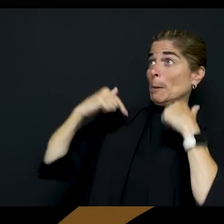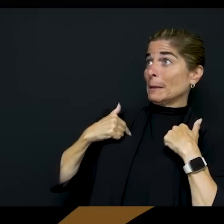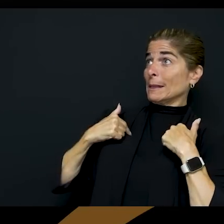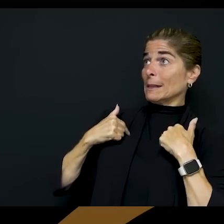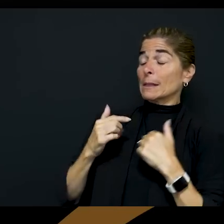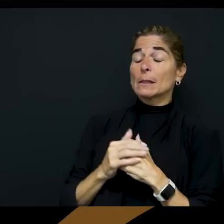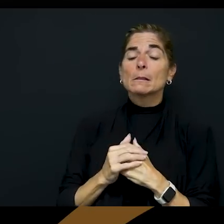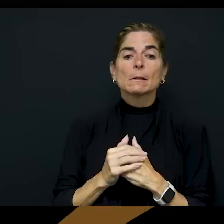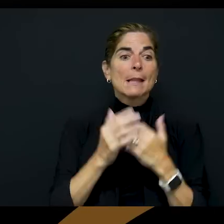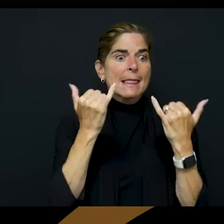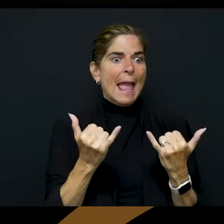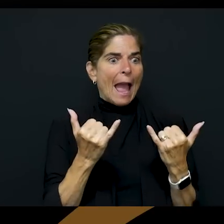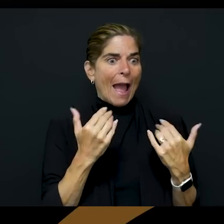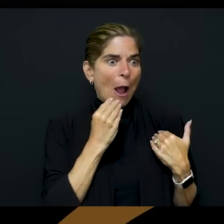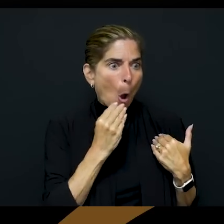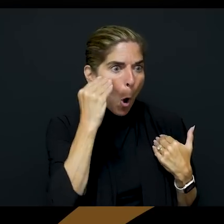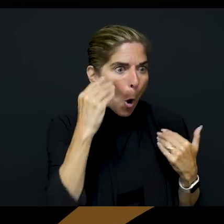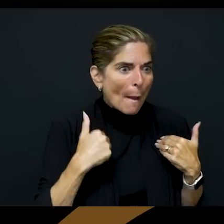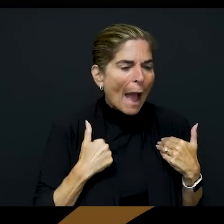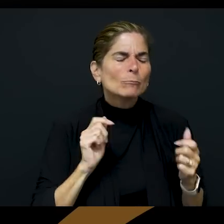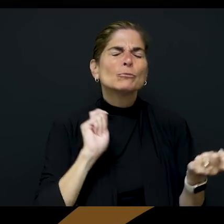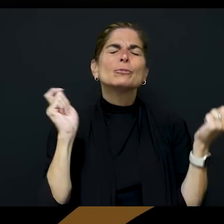The fact that we now have that at home has just changed everything.